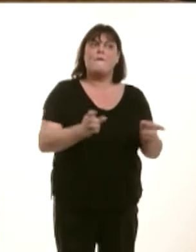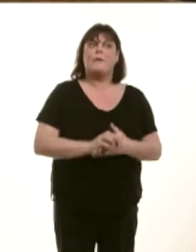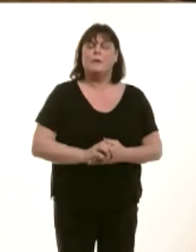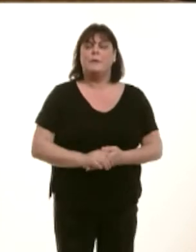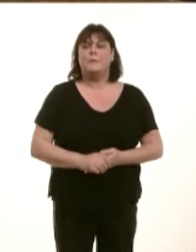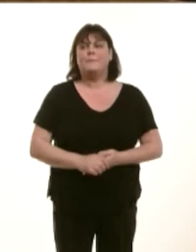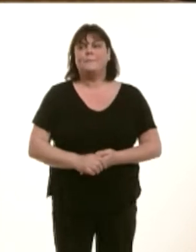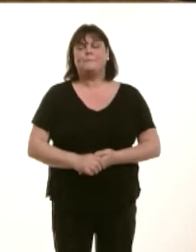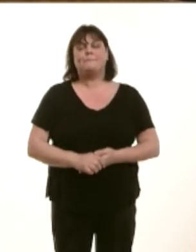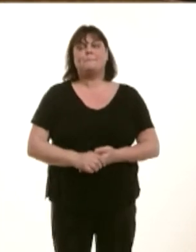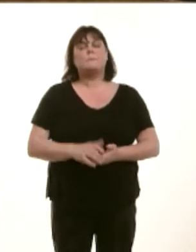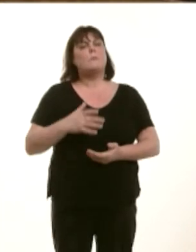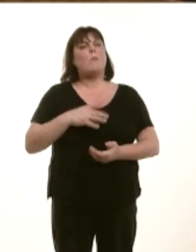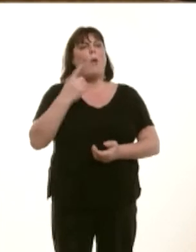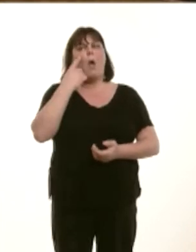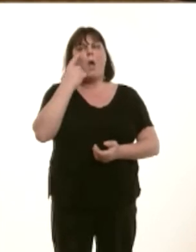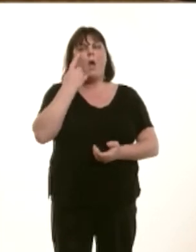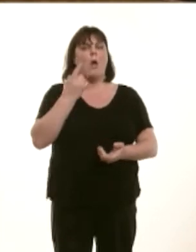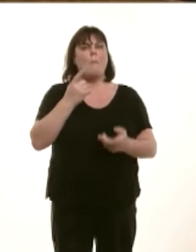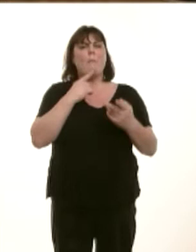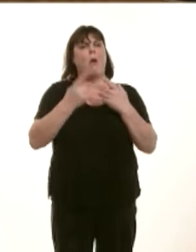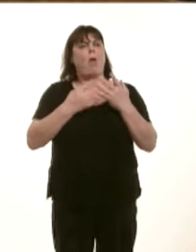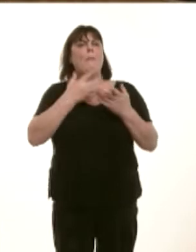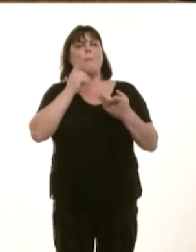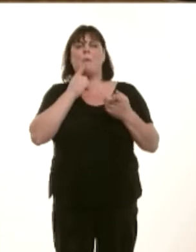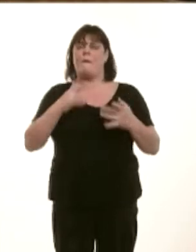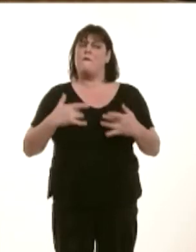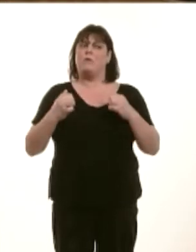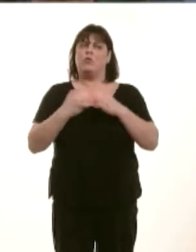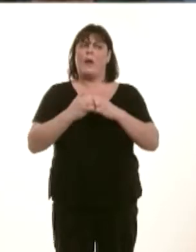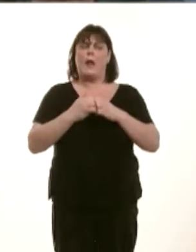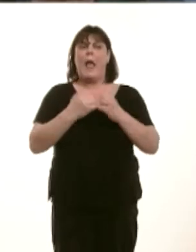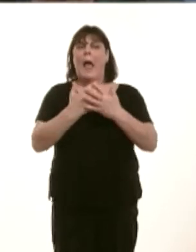will have noticed, that you gave no commitment as to the number of nurses we can expect in